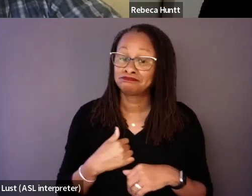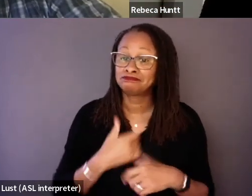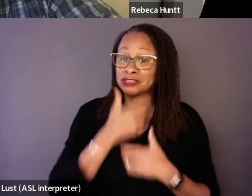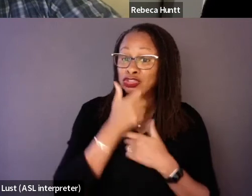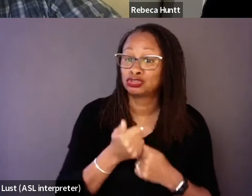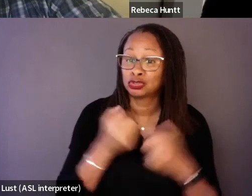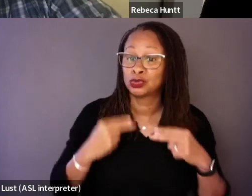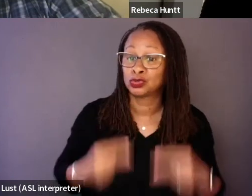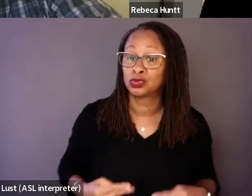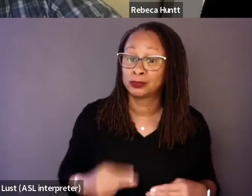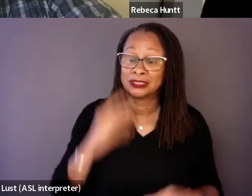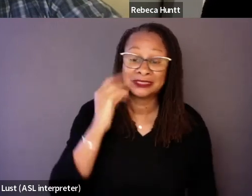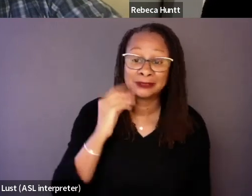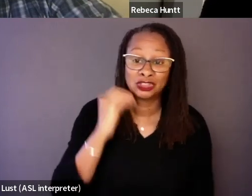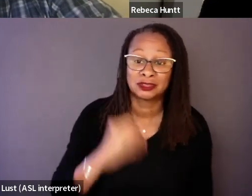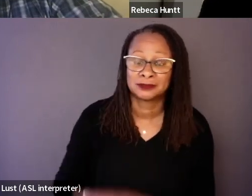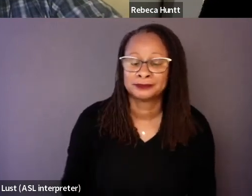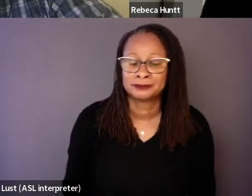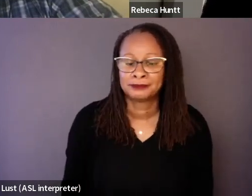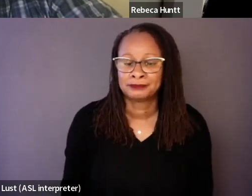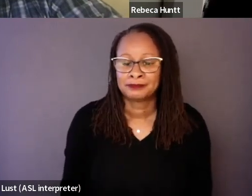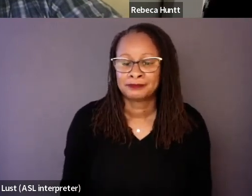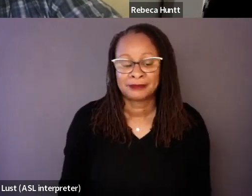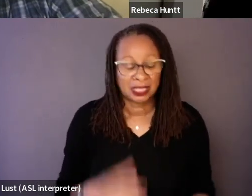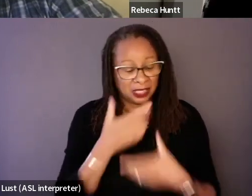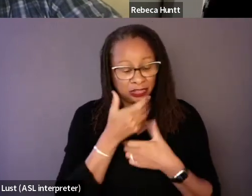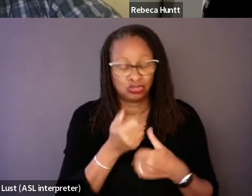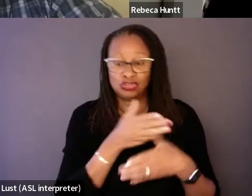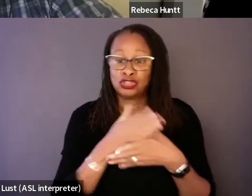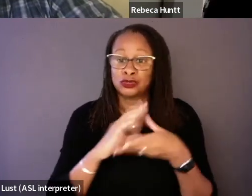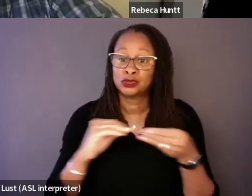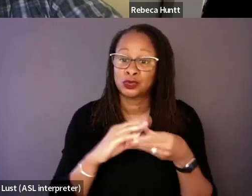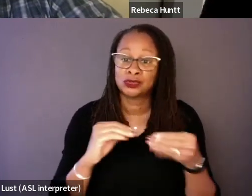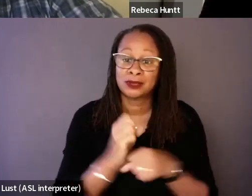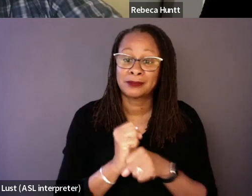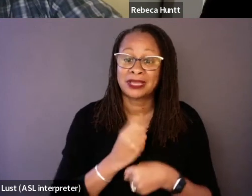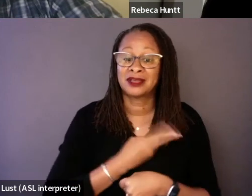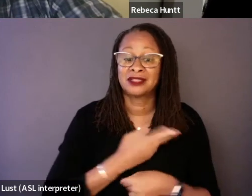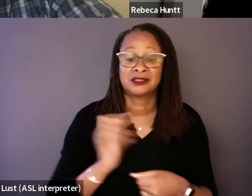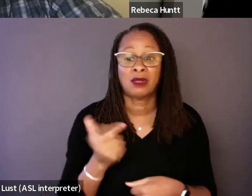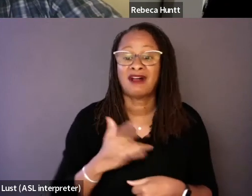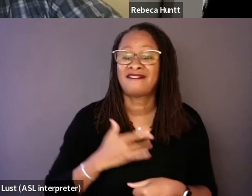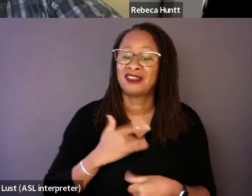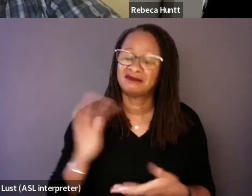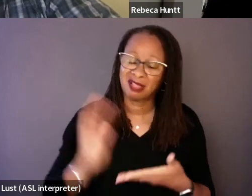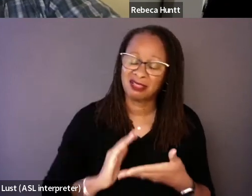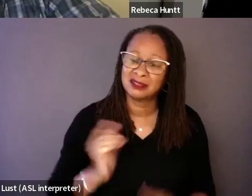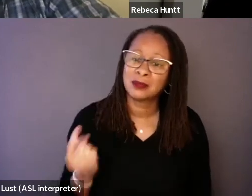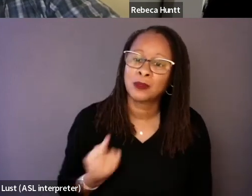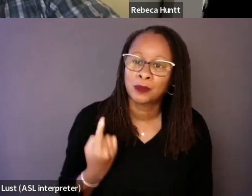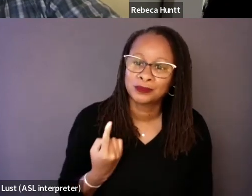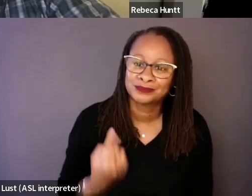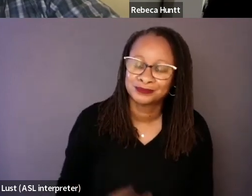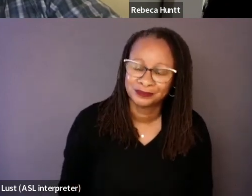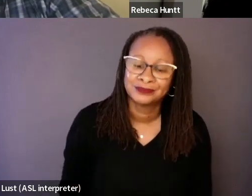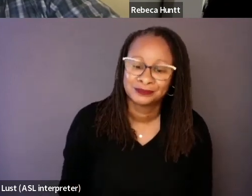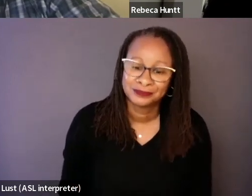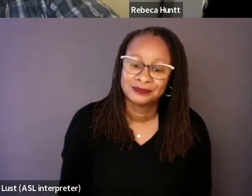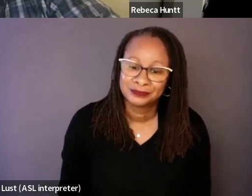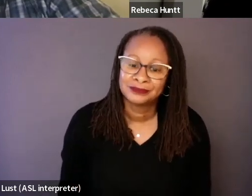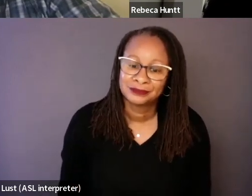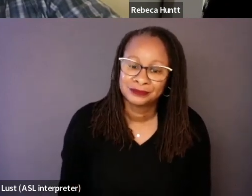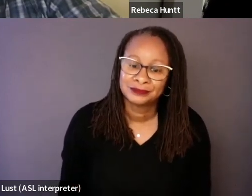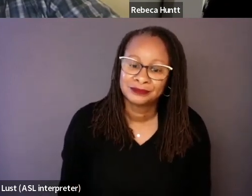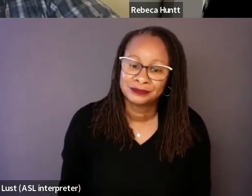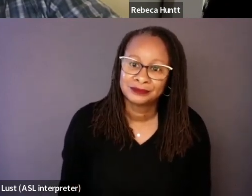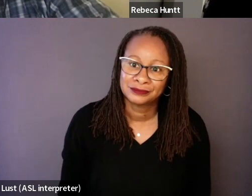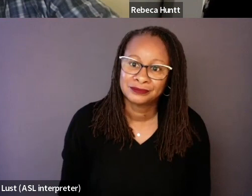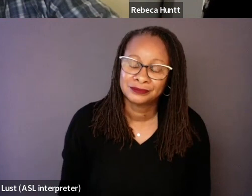I'm interested in telling stories that make us all feel less alone and that are authentic, and